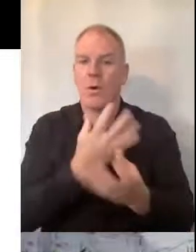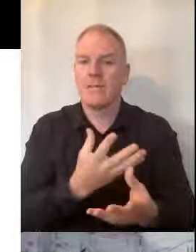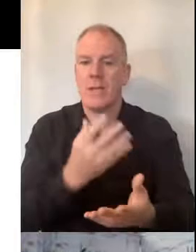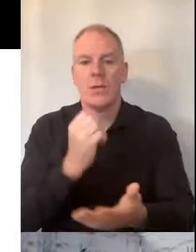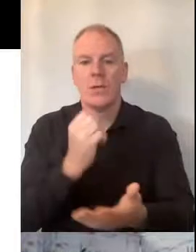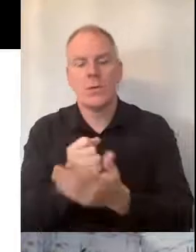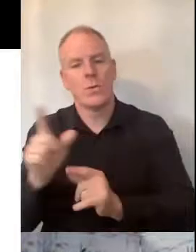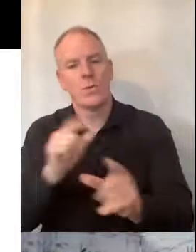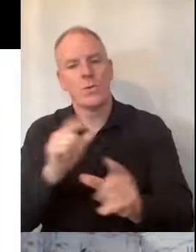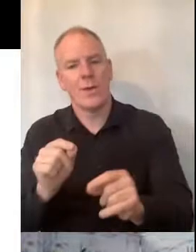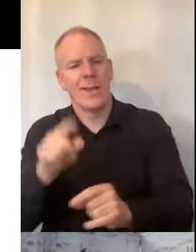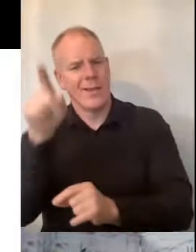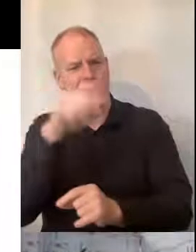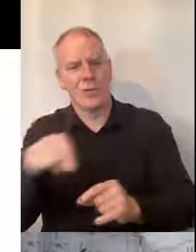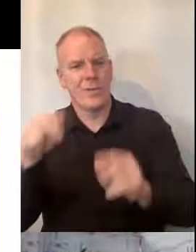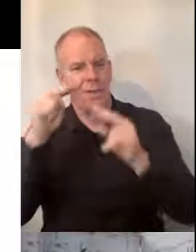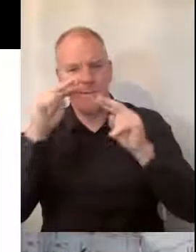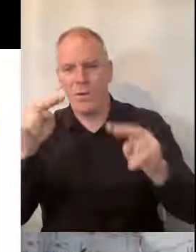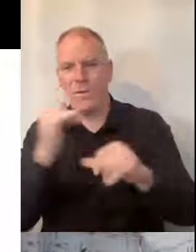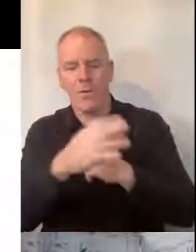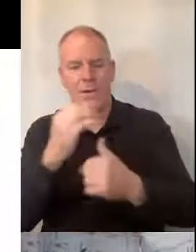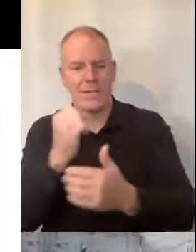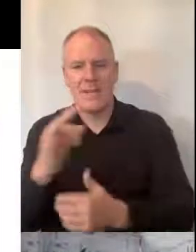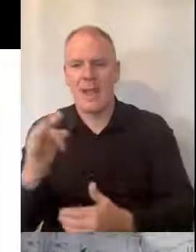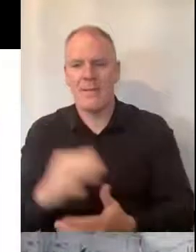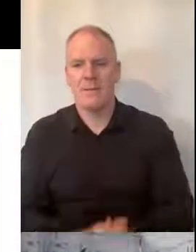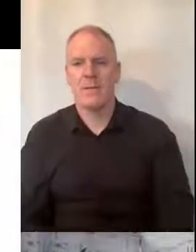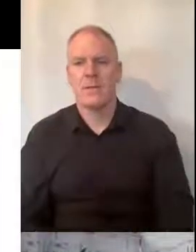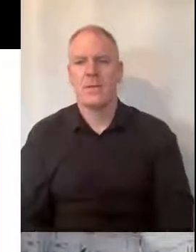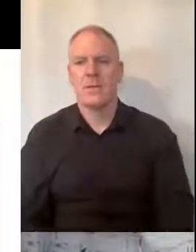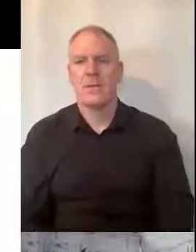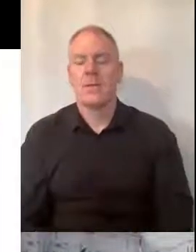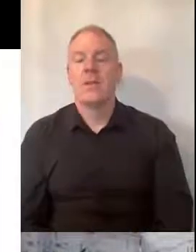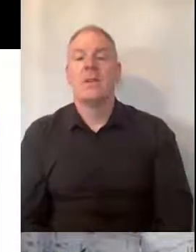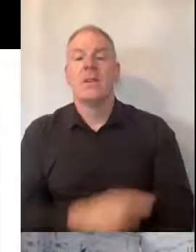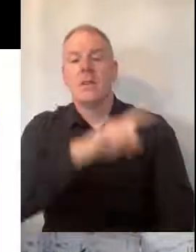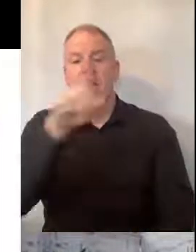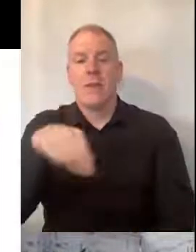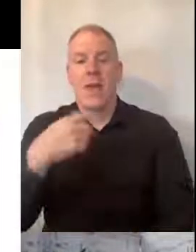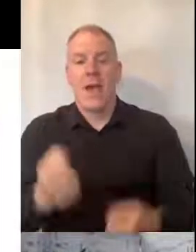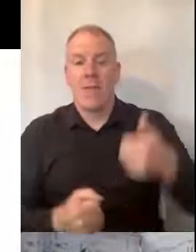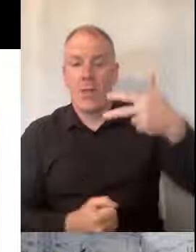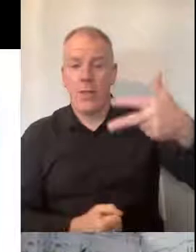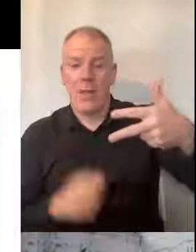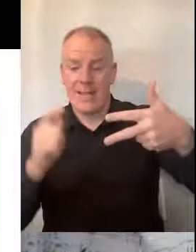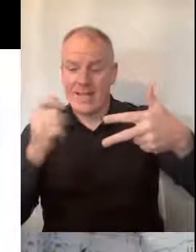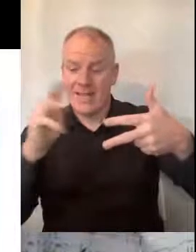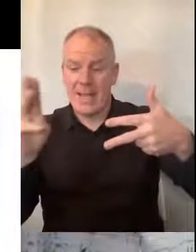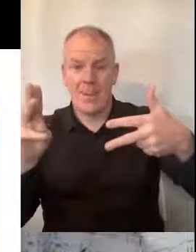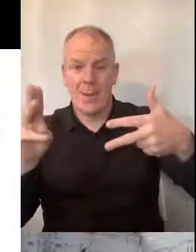of a very brief overview and then after each one we have kind of three udl top tips and you will see this.